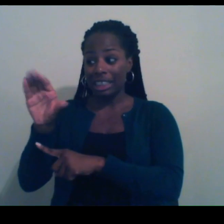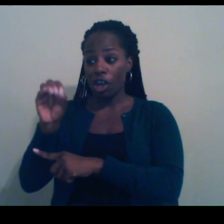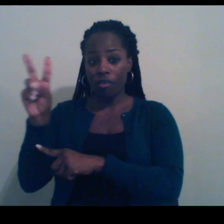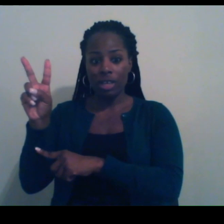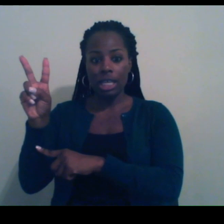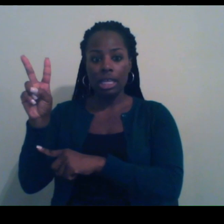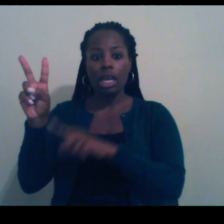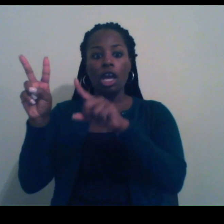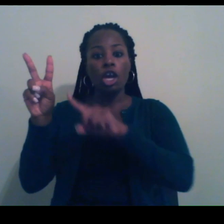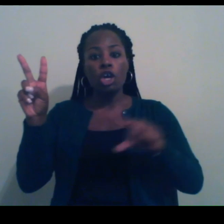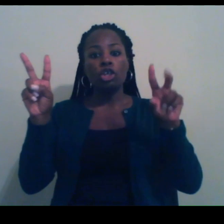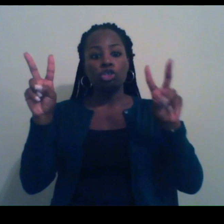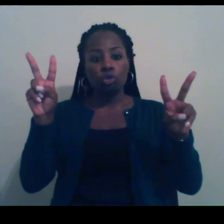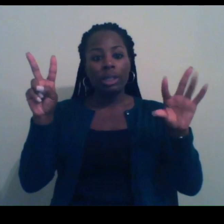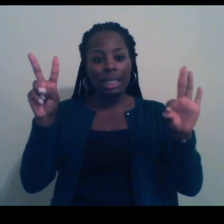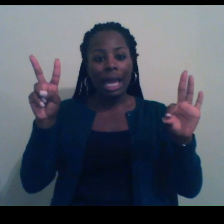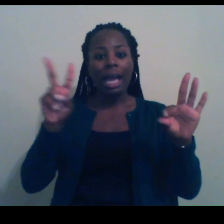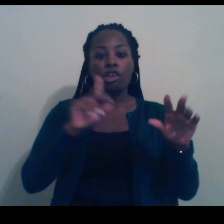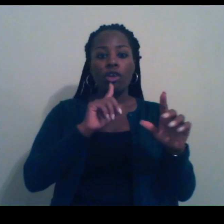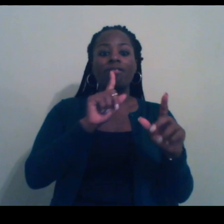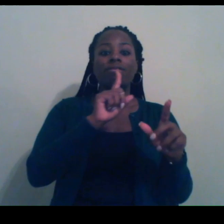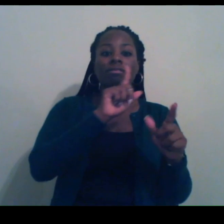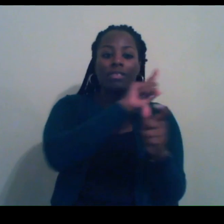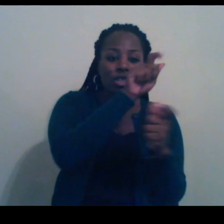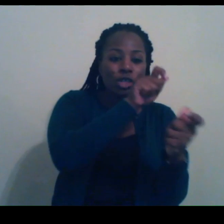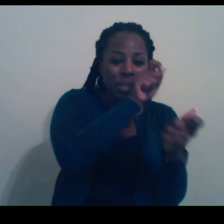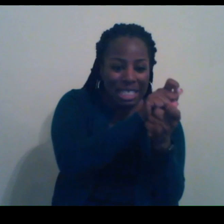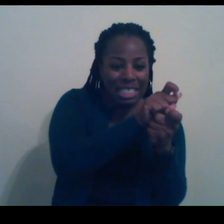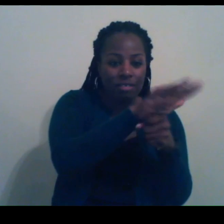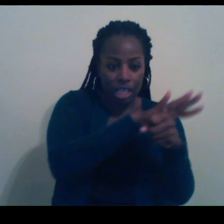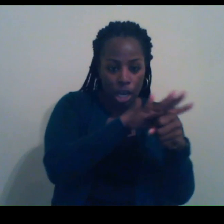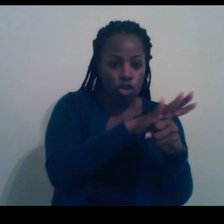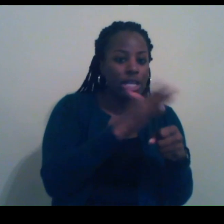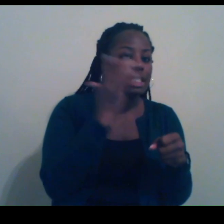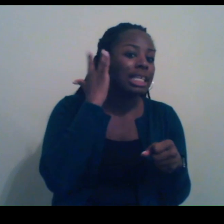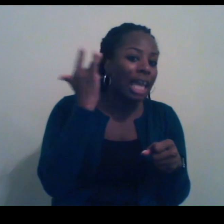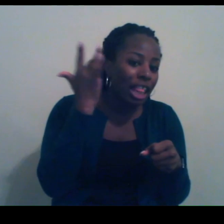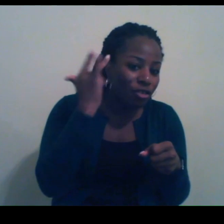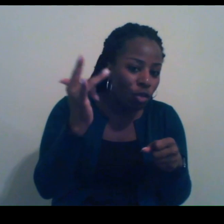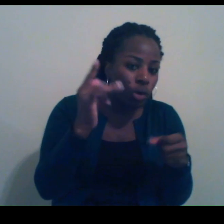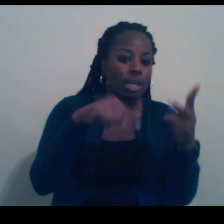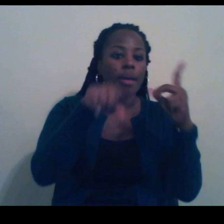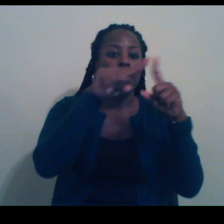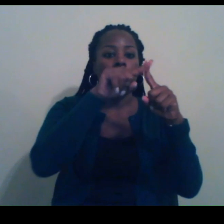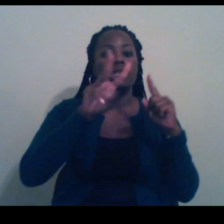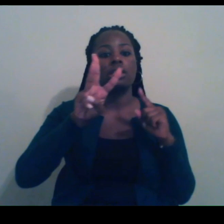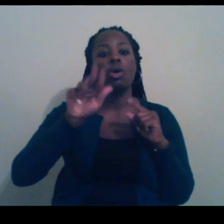very specific areas that we're working to identify the source on but but I